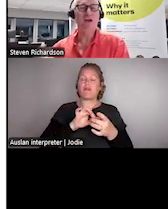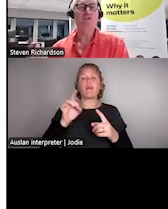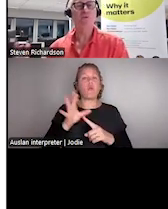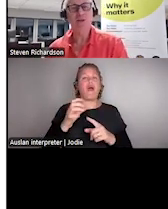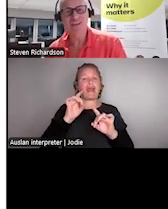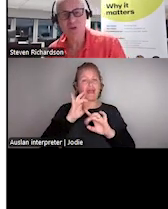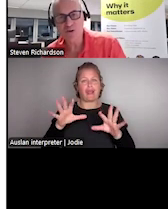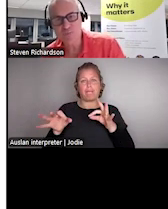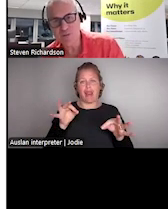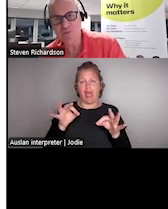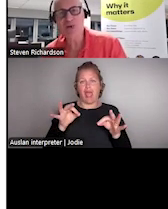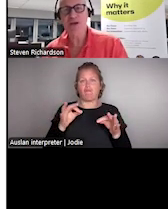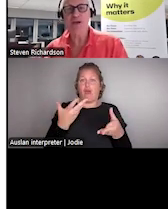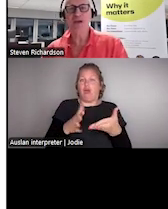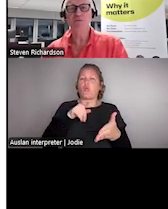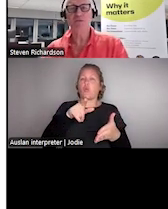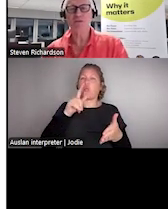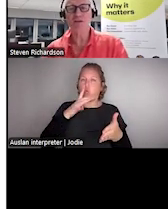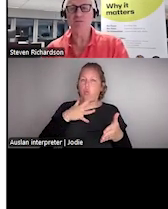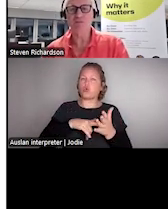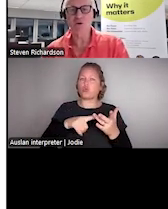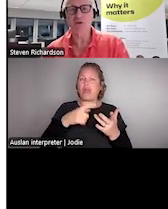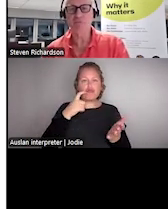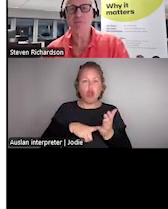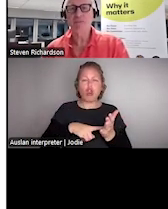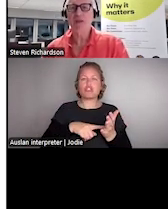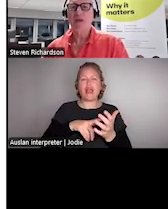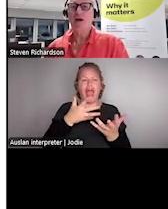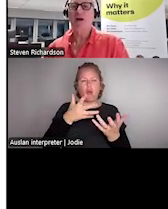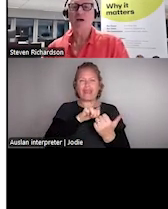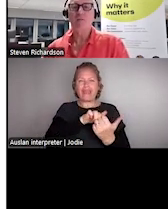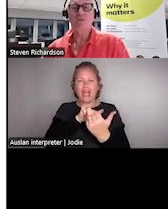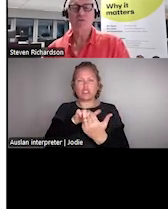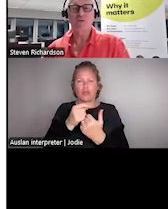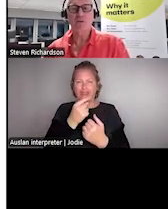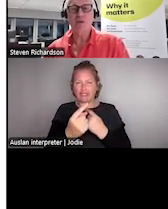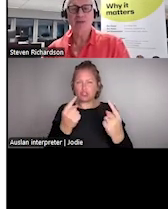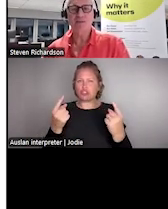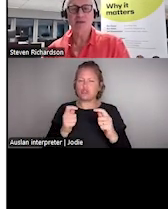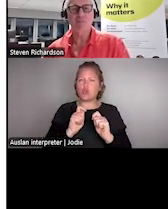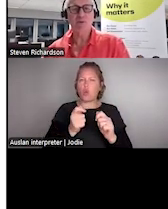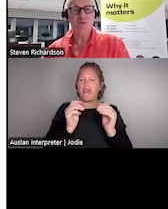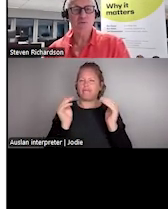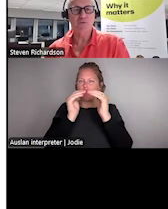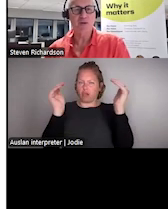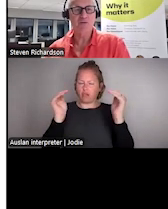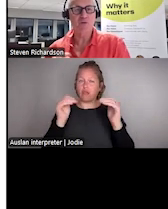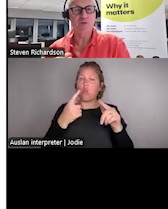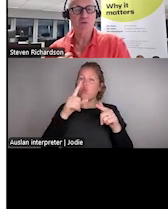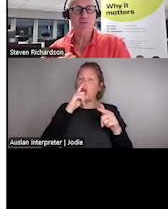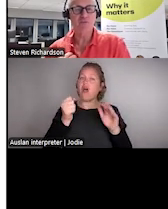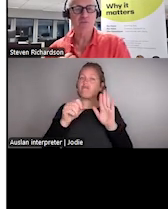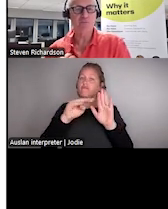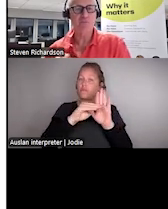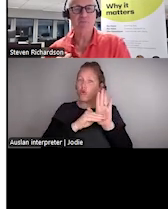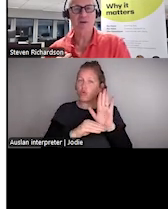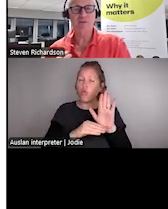how you will engage people. You can also add protocols about who gets to be invited